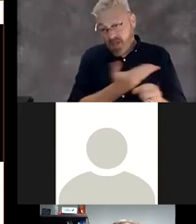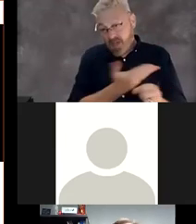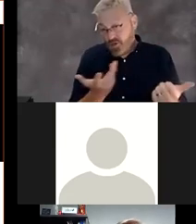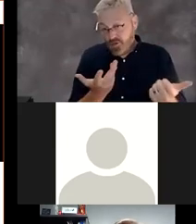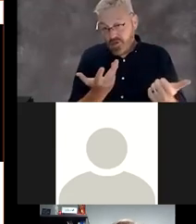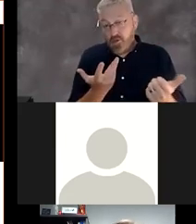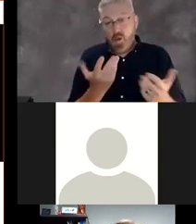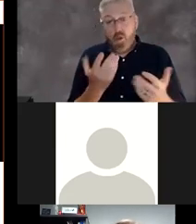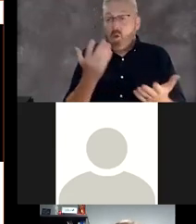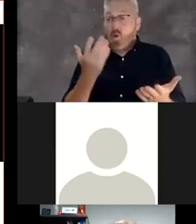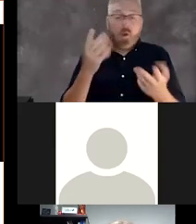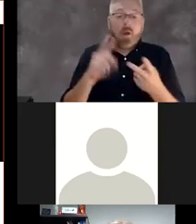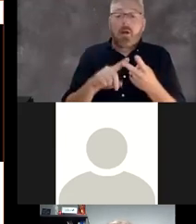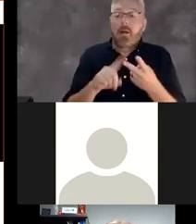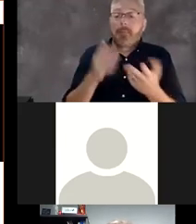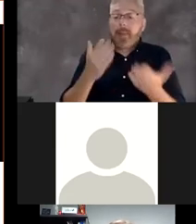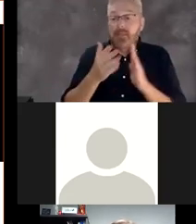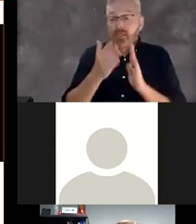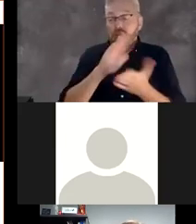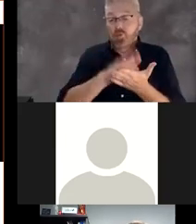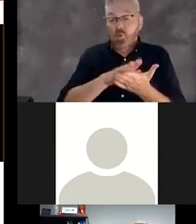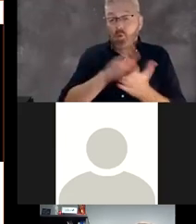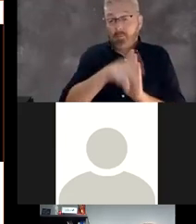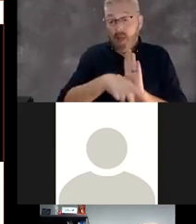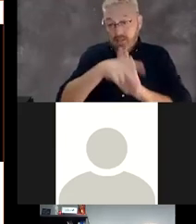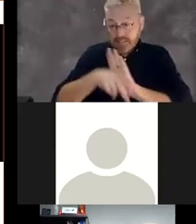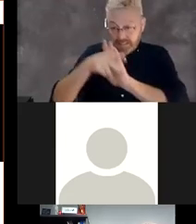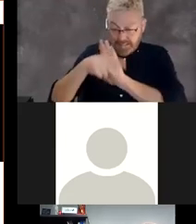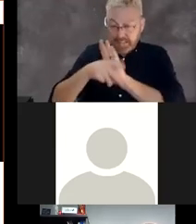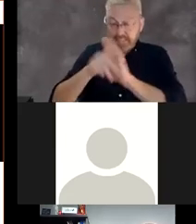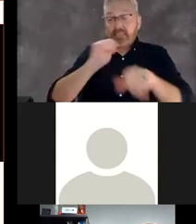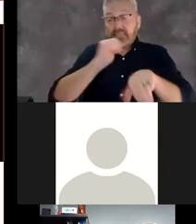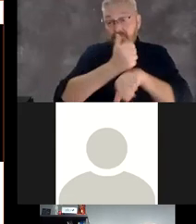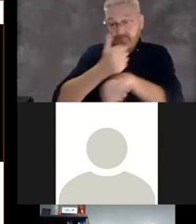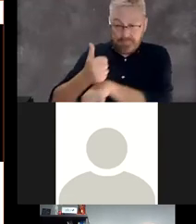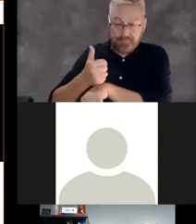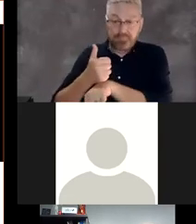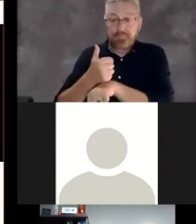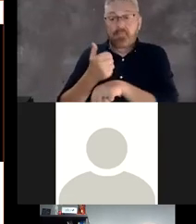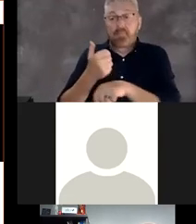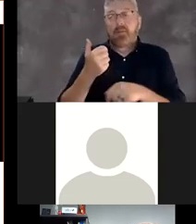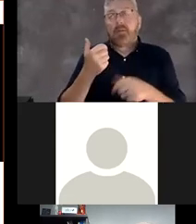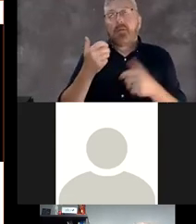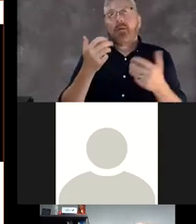THERE MIGHT BE SCHOOL POLICIES IN PLACE WHERE MORGAN OR